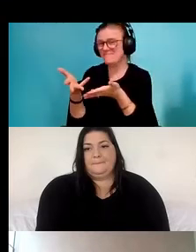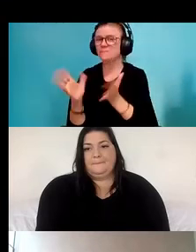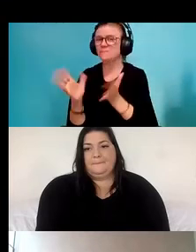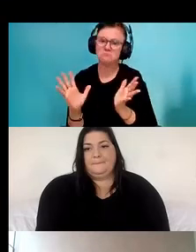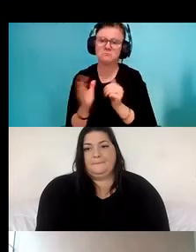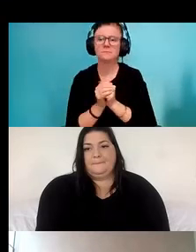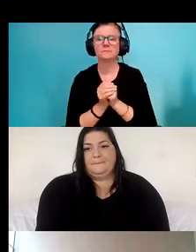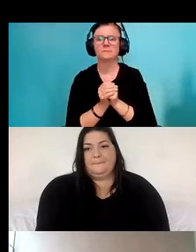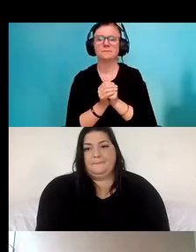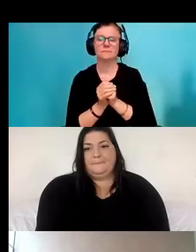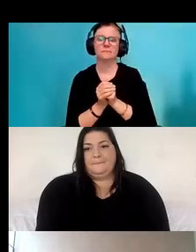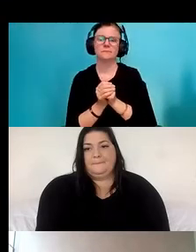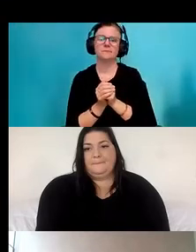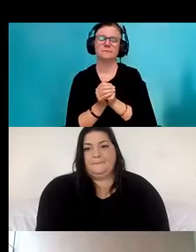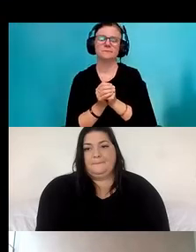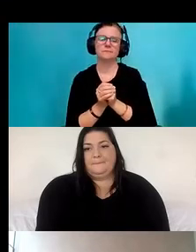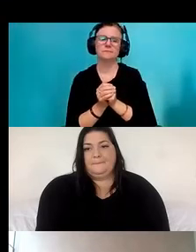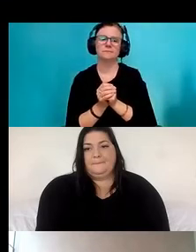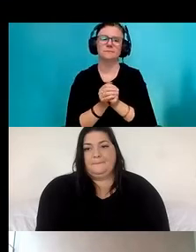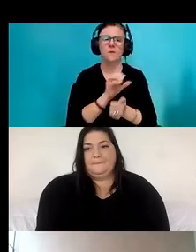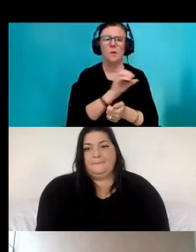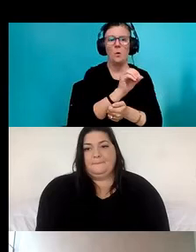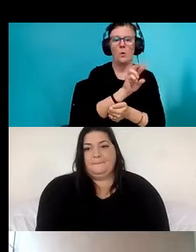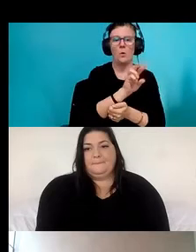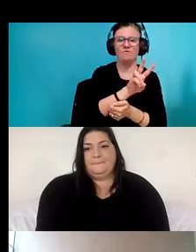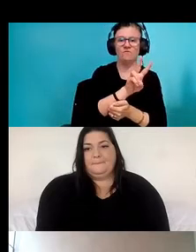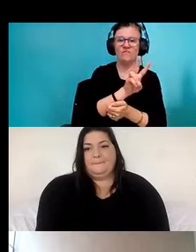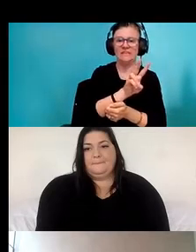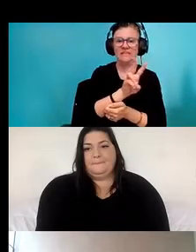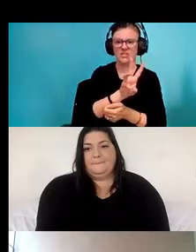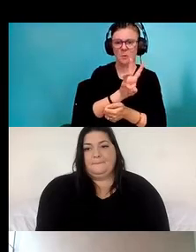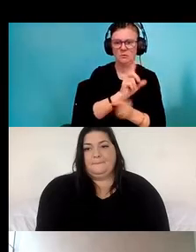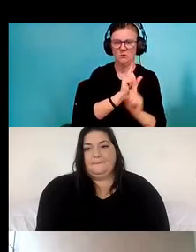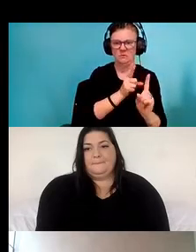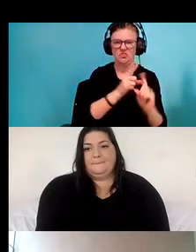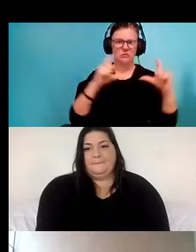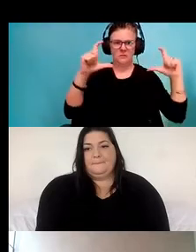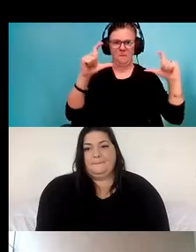So OVW's mission-- well, let's start